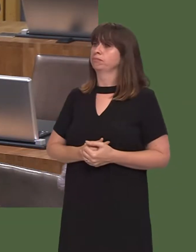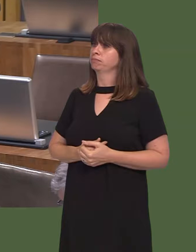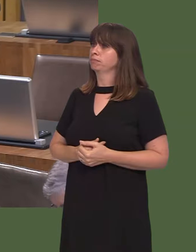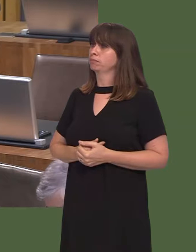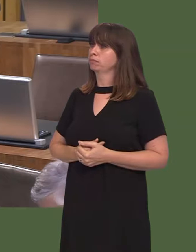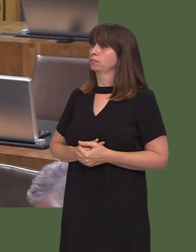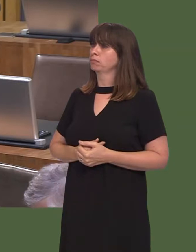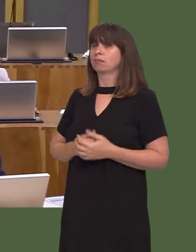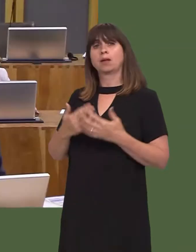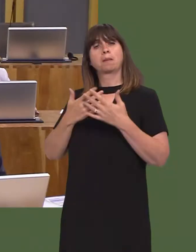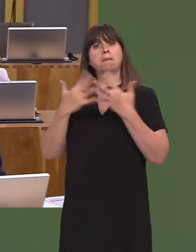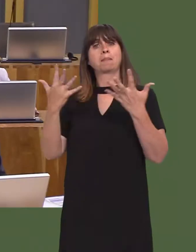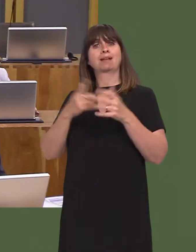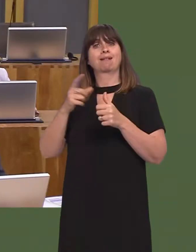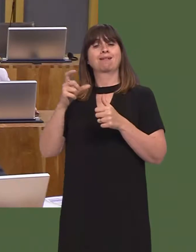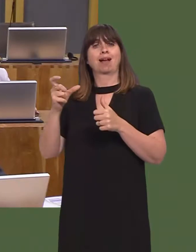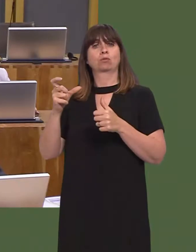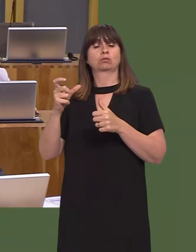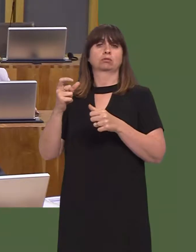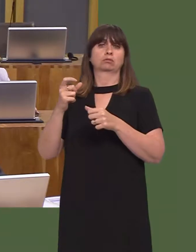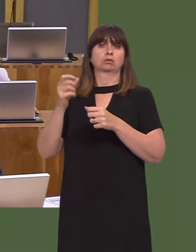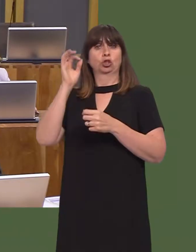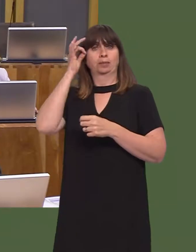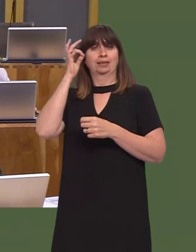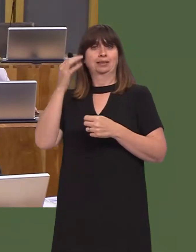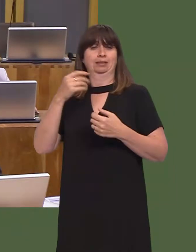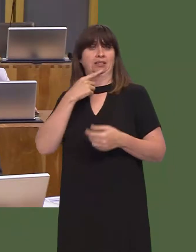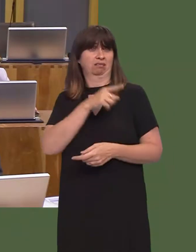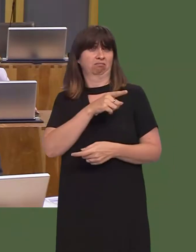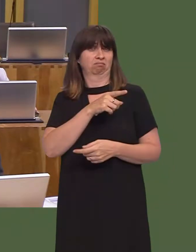Mark Reckless: The Public Accounts Committee concluded that RIFW and Welsh Government lost